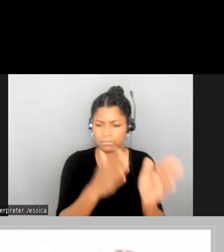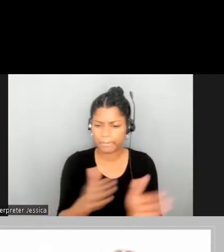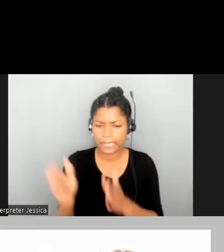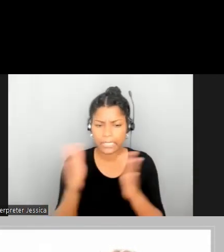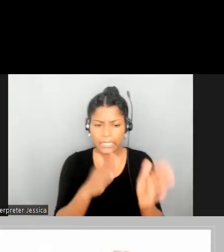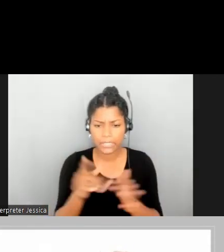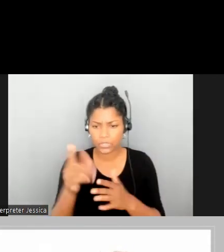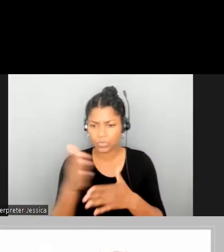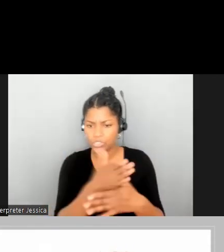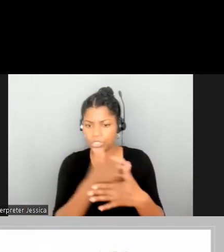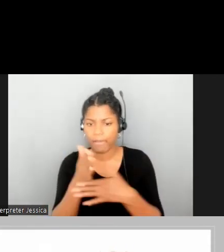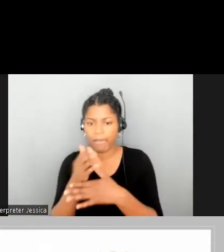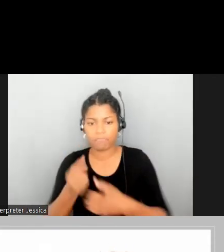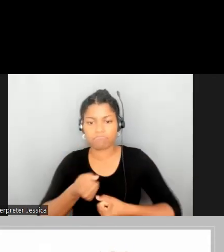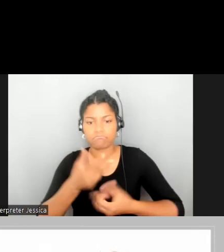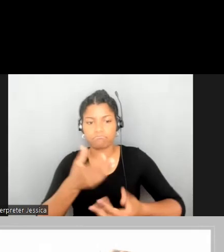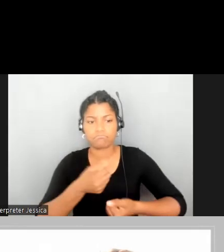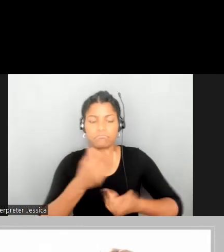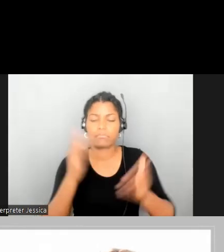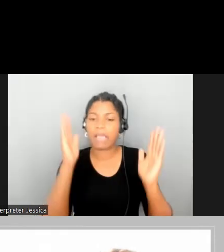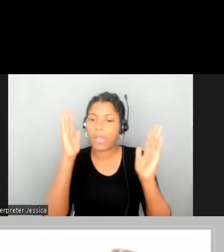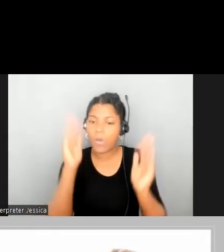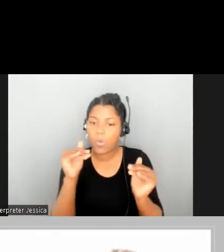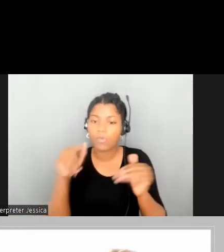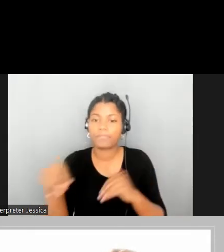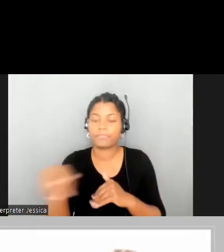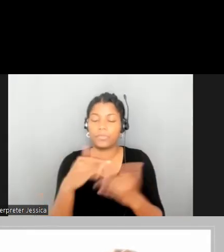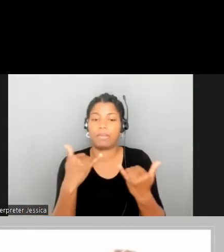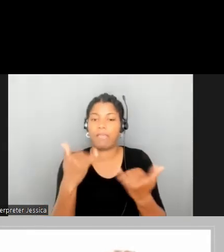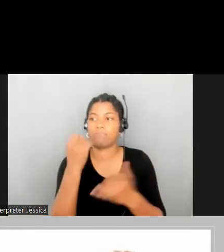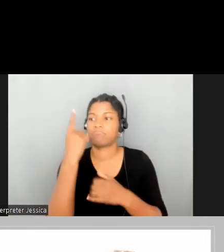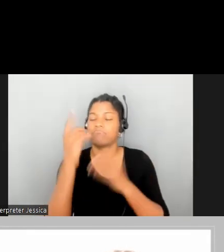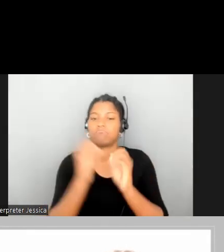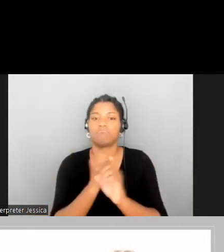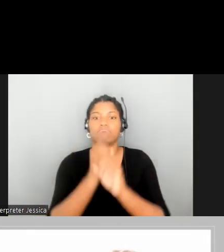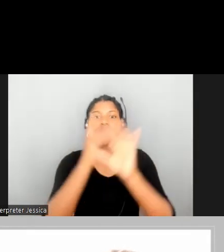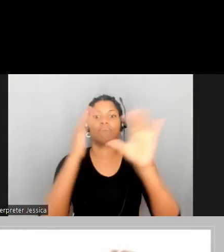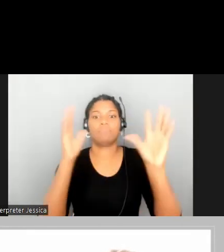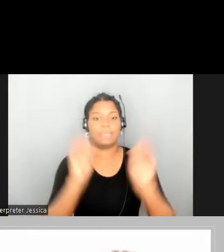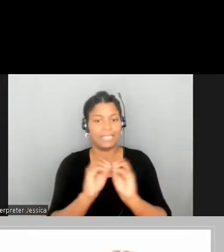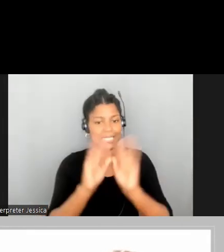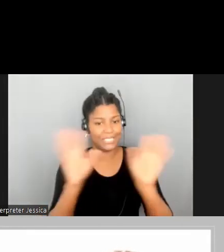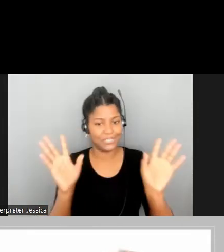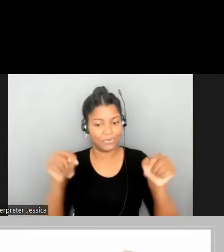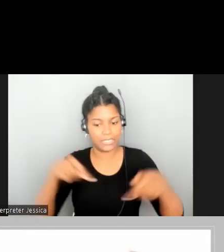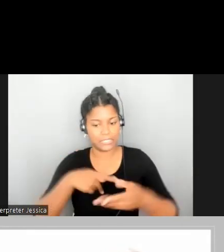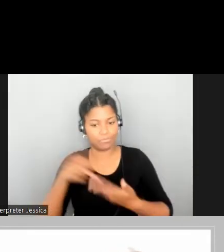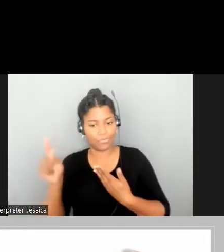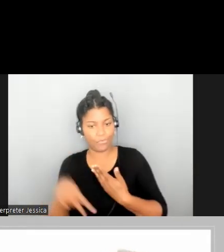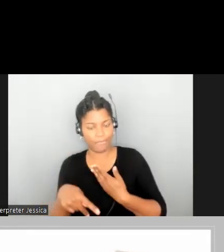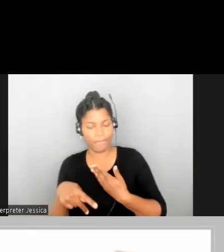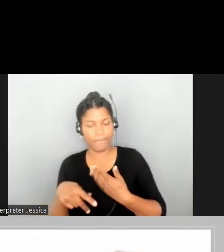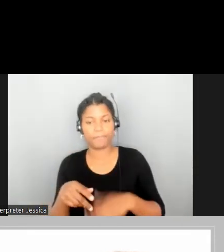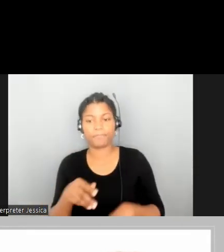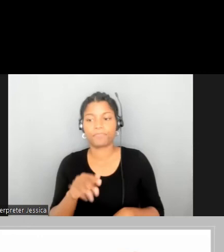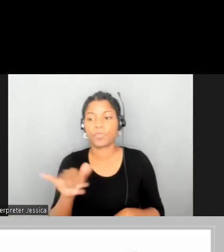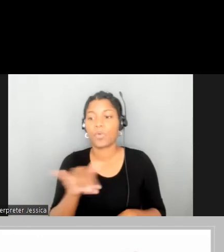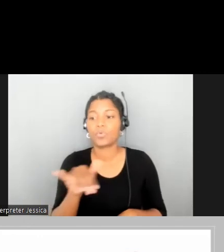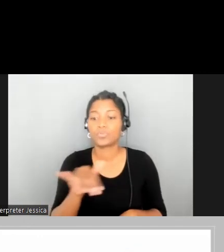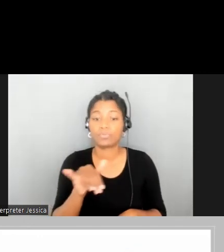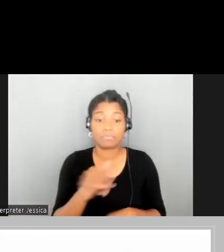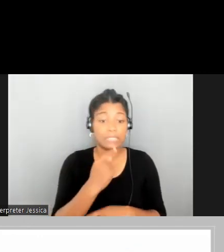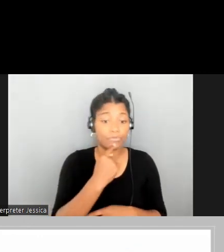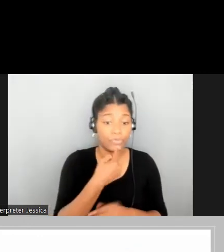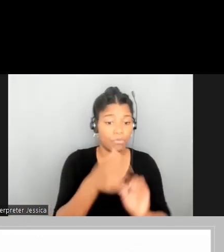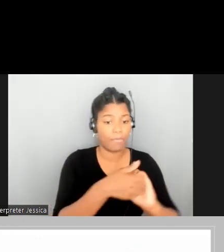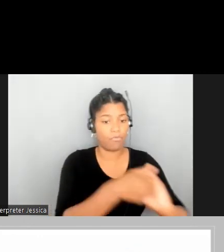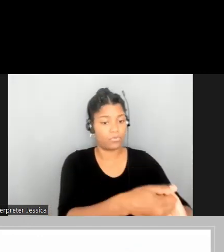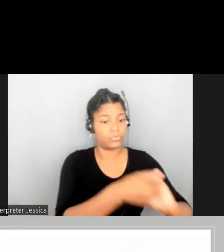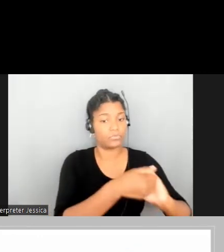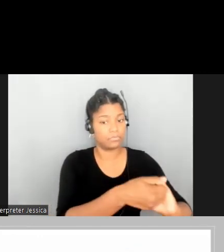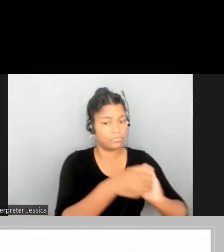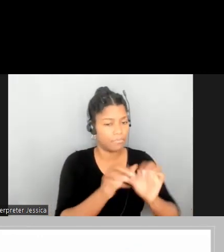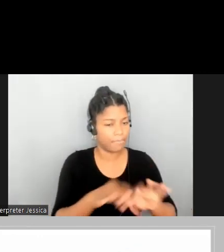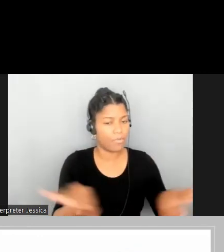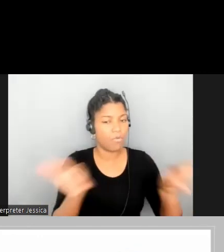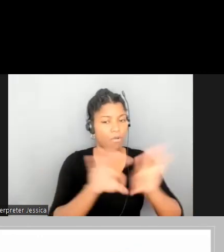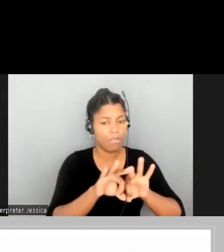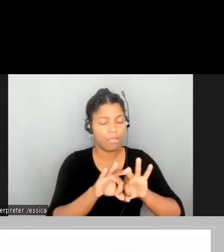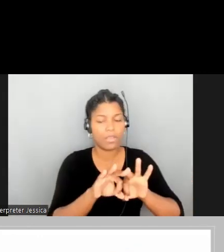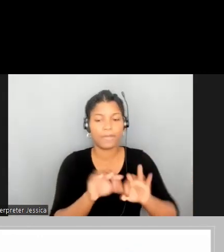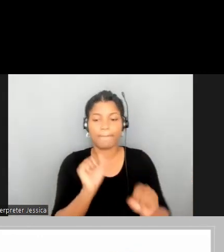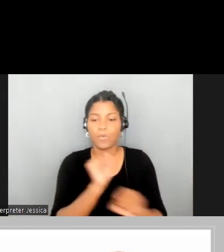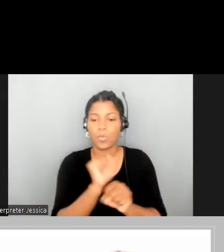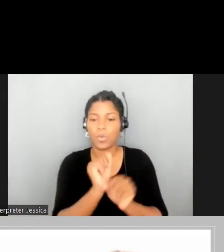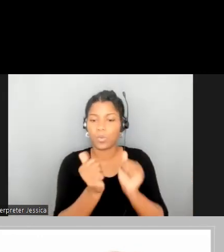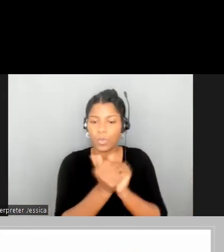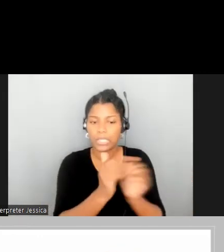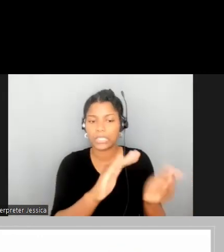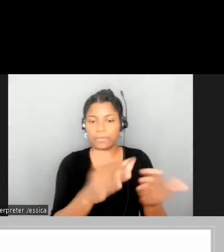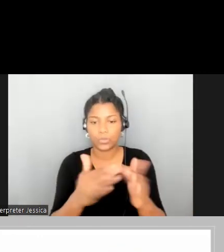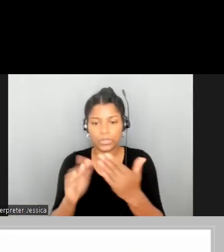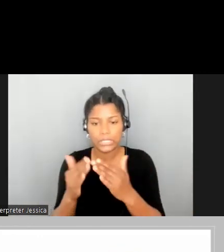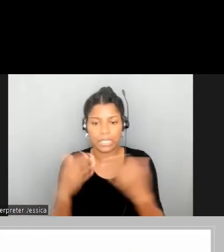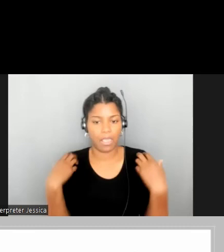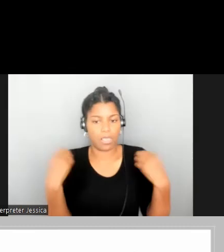We hope everyone has gained an initial understanding...